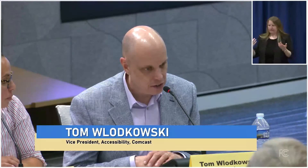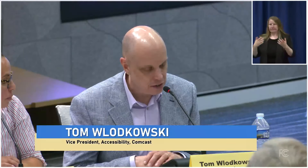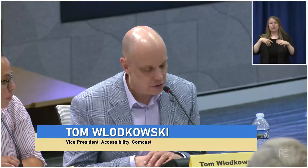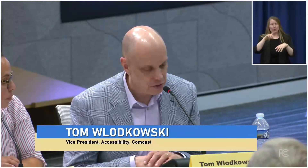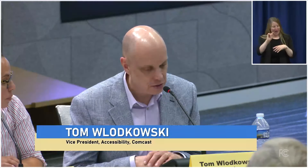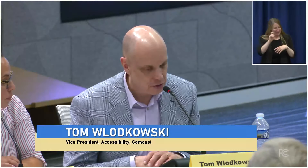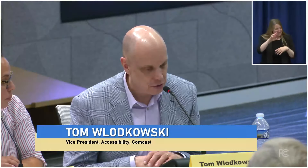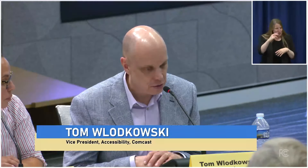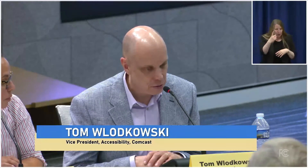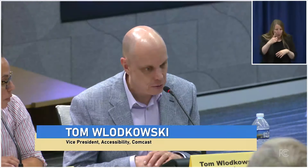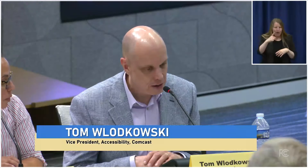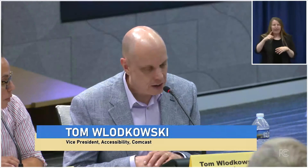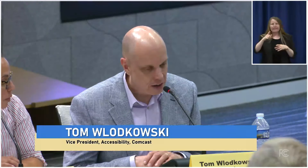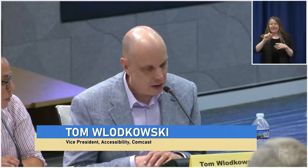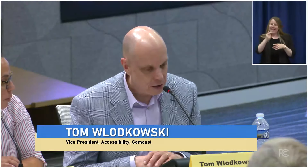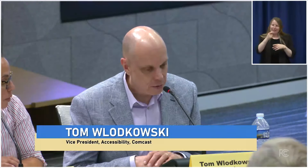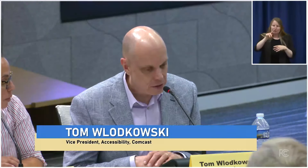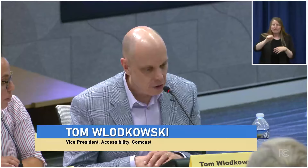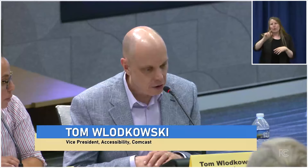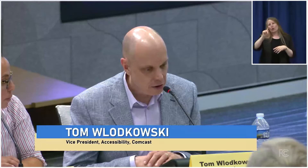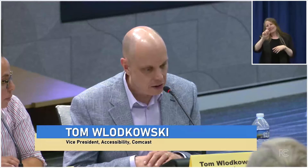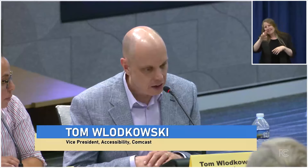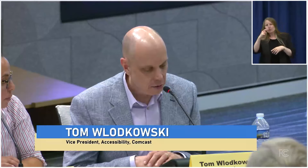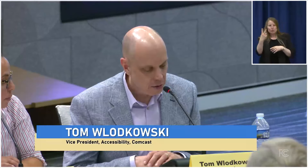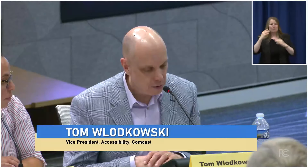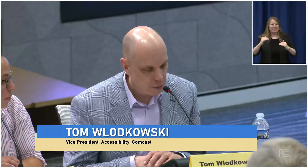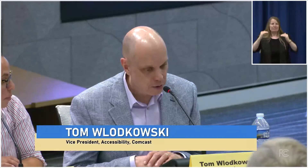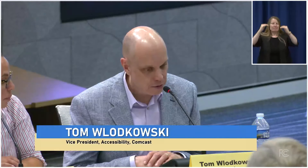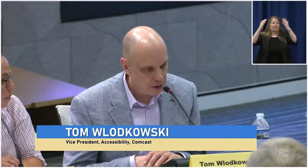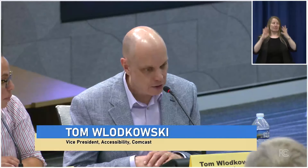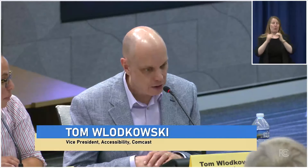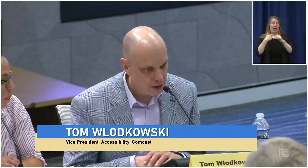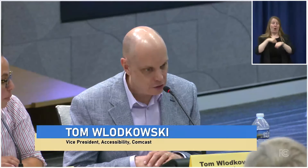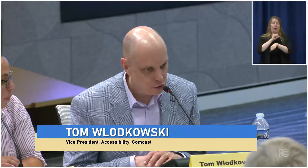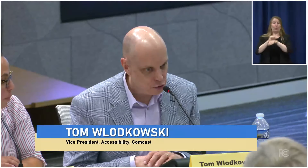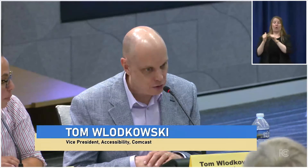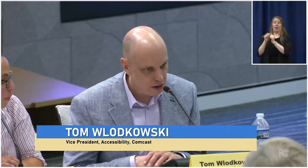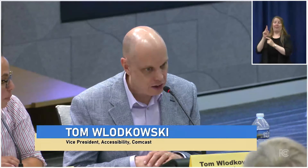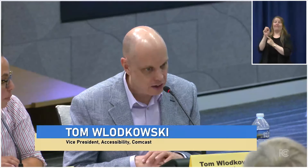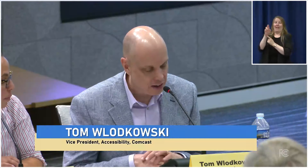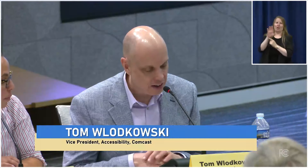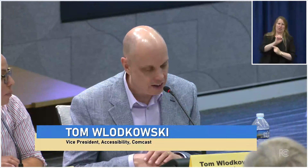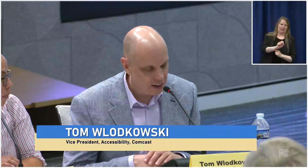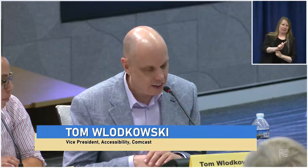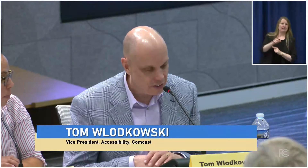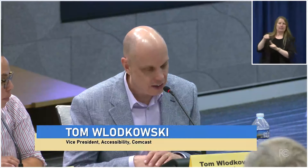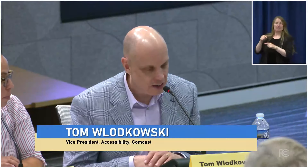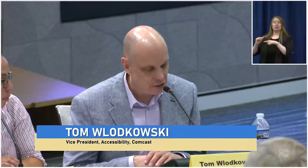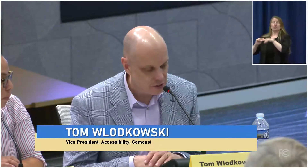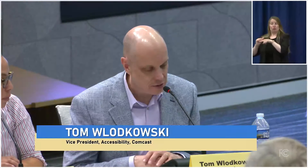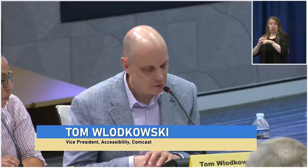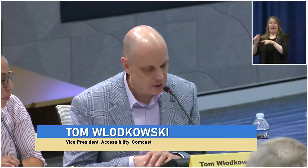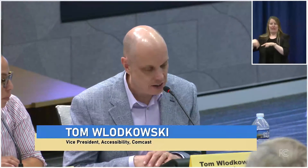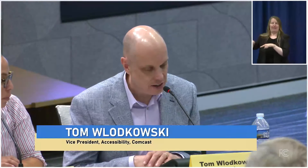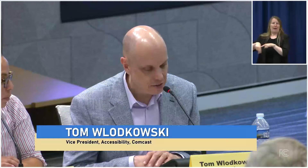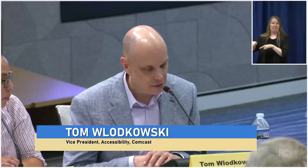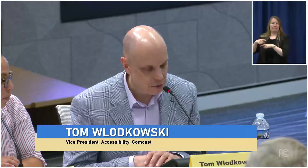OF OUR ASL CALL CENTER AS AN ACTUAL CALL CENTER, RIGHT? CALL CENTERS WOULD HAVE TIER